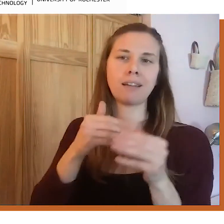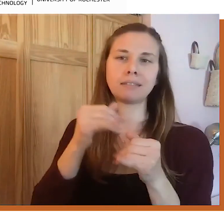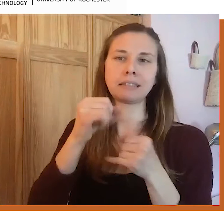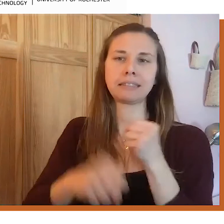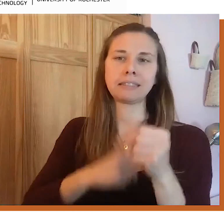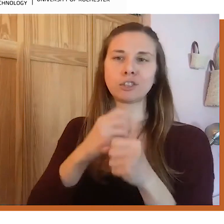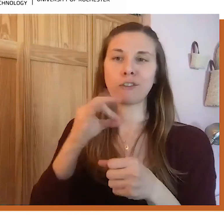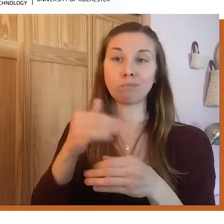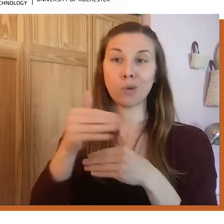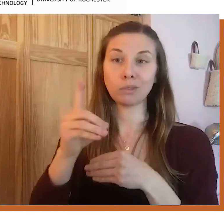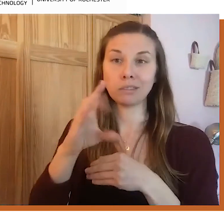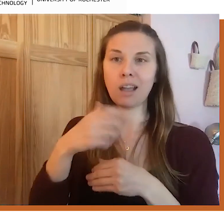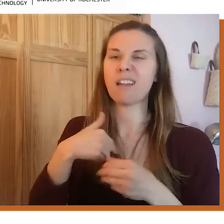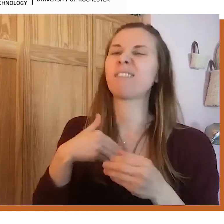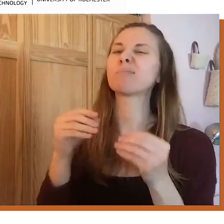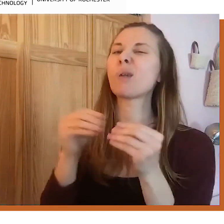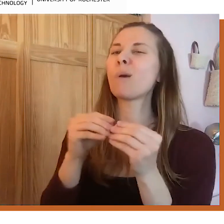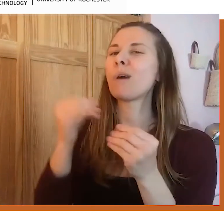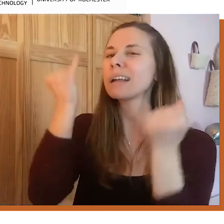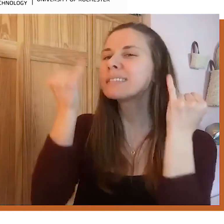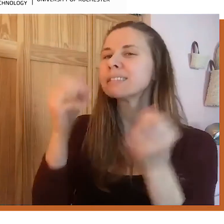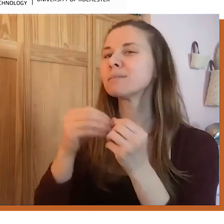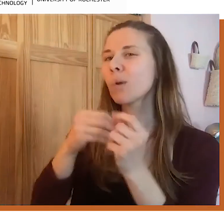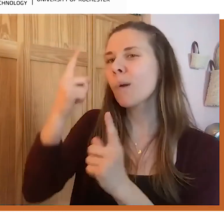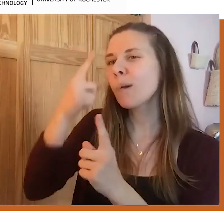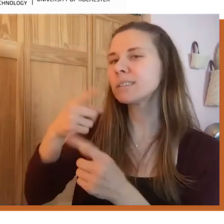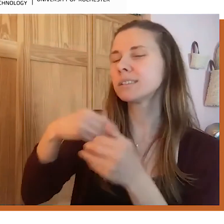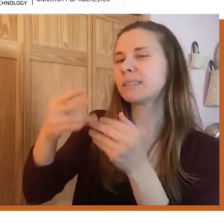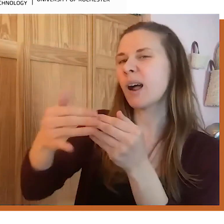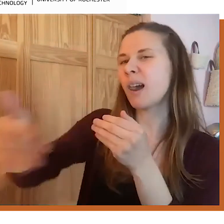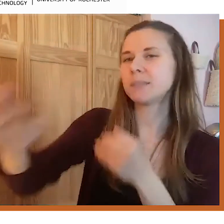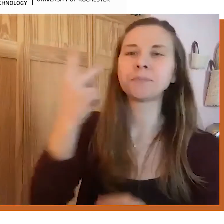Now, in my last year of my postdoc, I have been thinking about my goals for the future